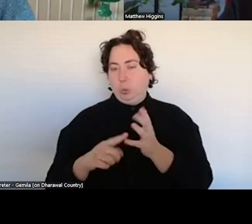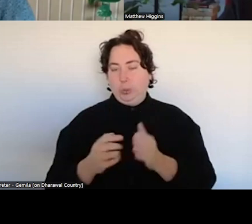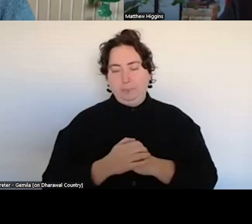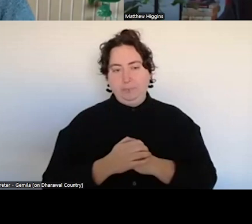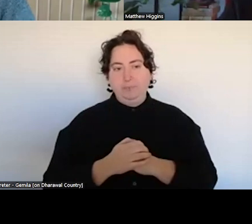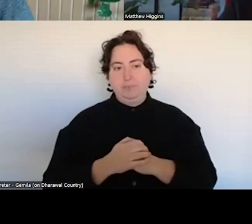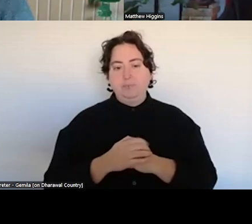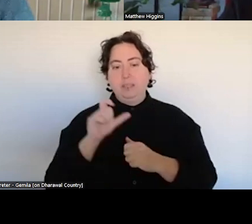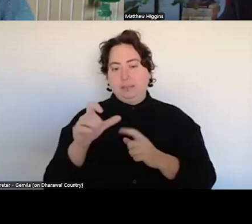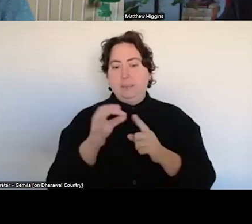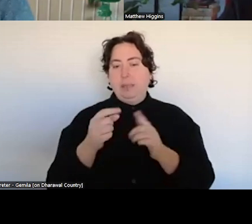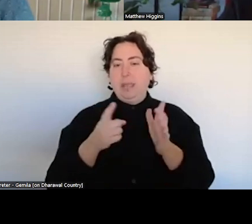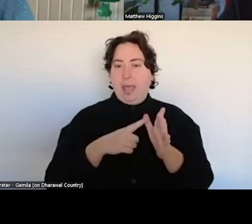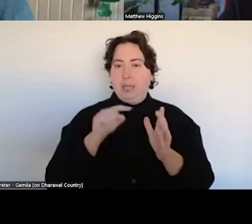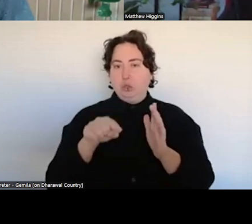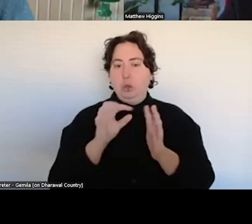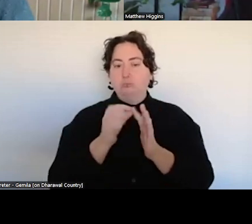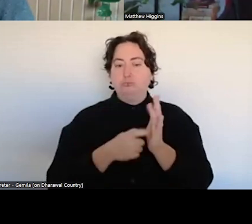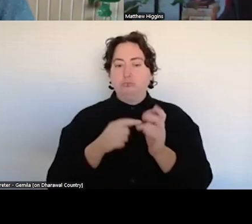cpa.programs@creative.gov.au It's in the chat now. Thank you,